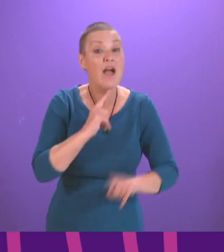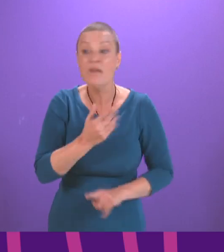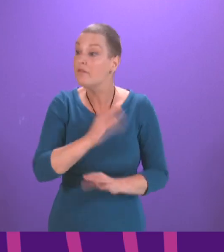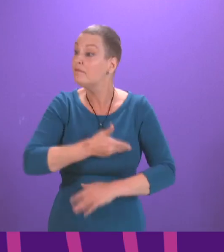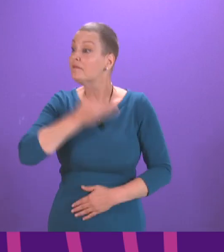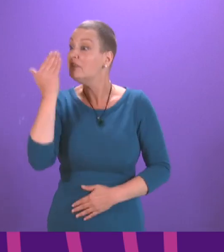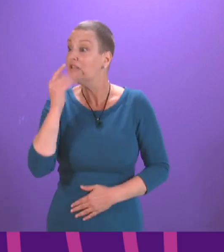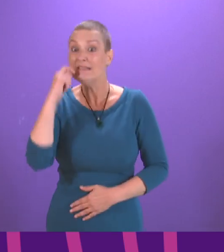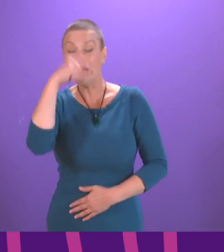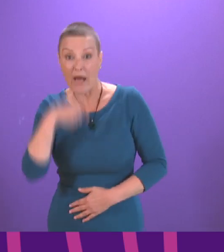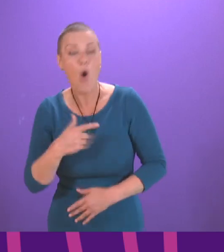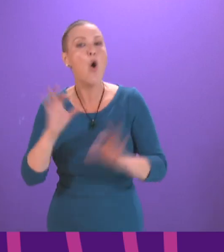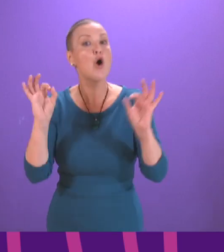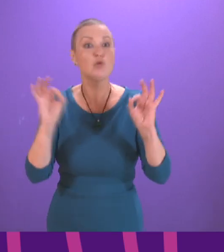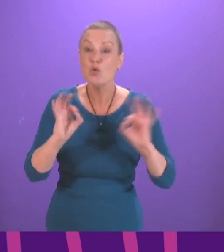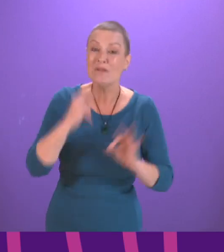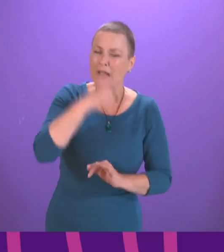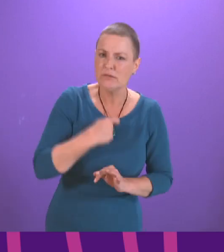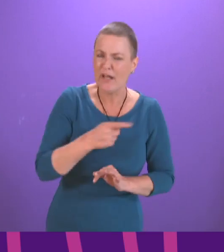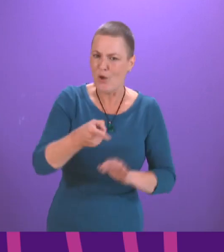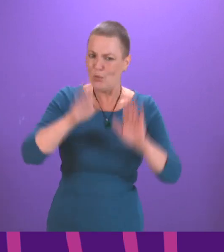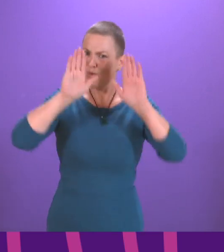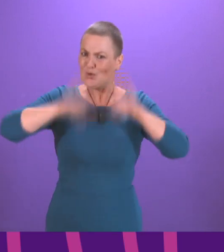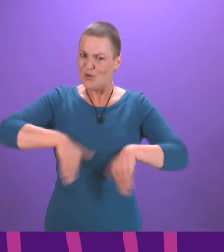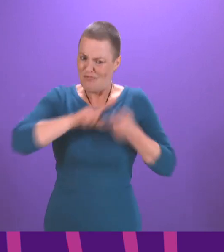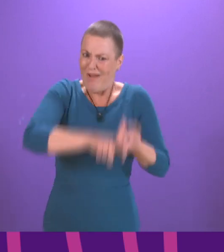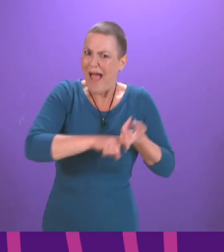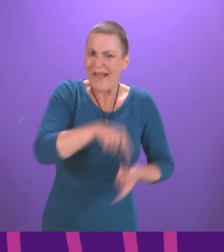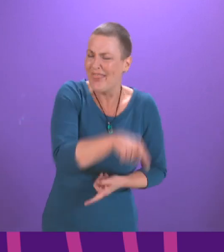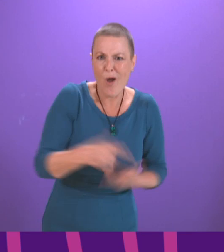presence of testing should not allow us to ignore the other important things that have